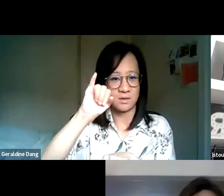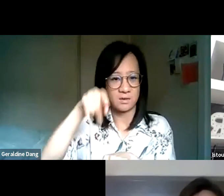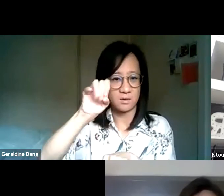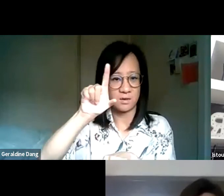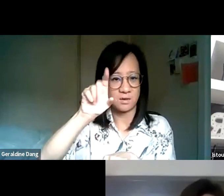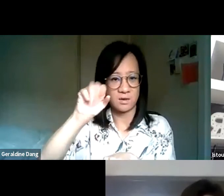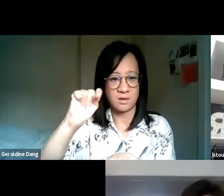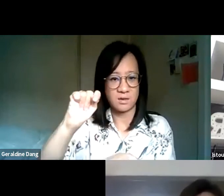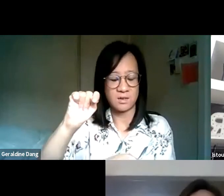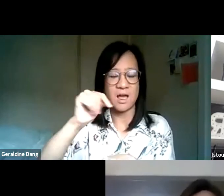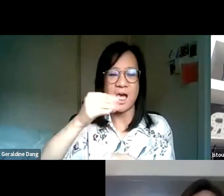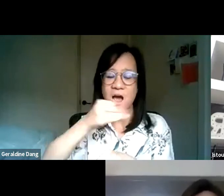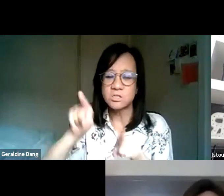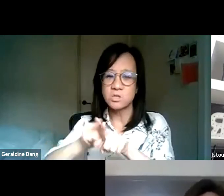myself, because they had done that.